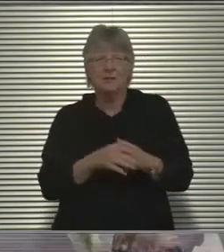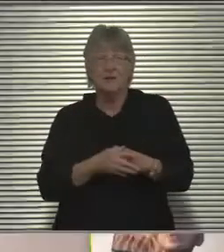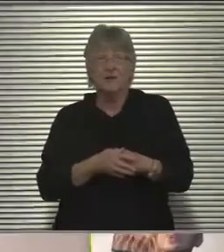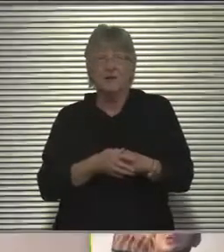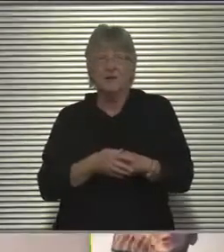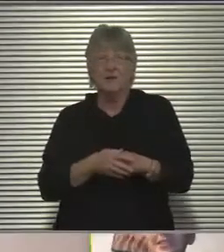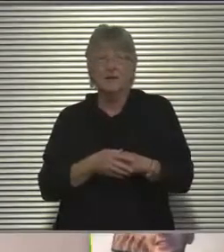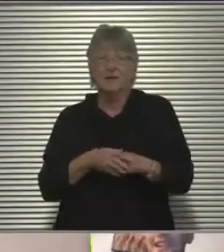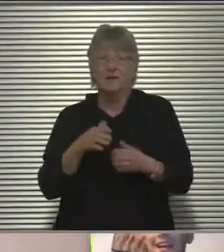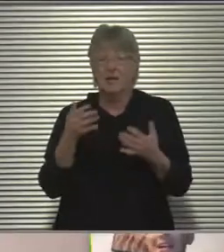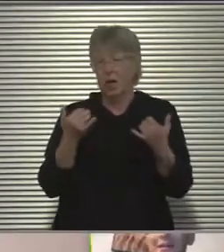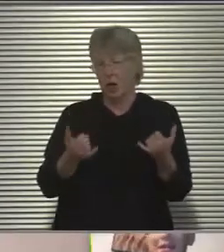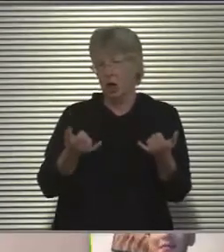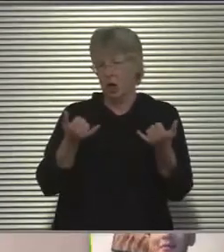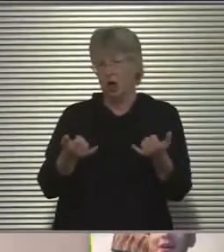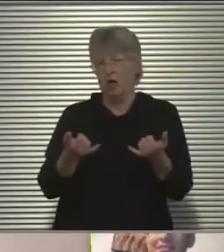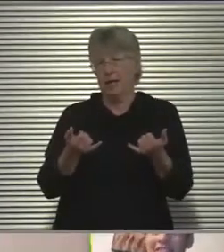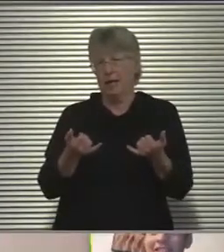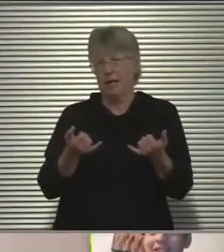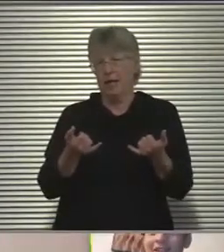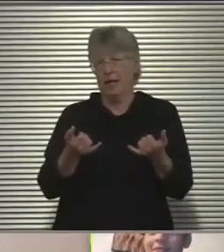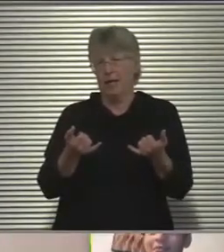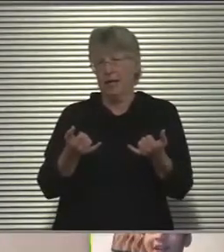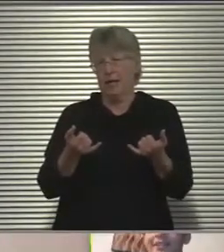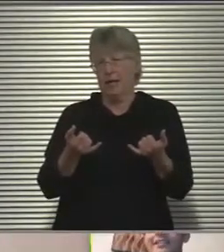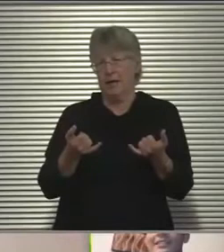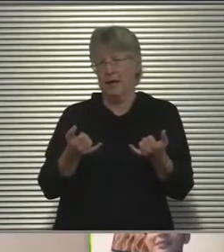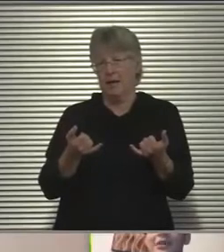Yeah, so currently, I am Posse finalist.